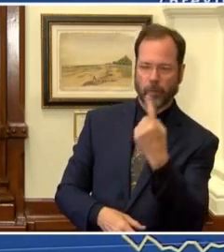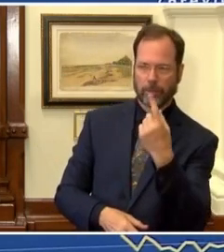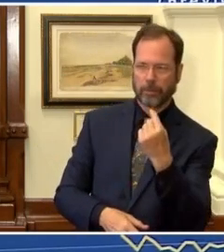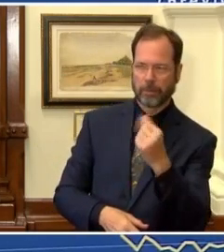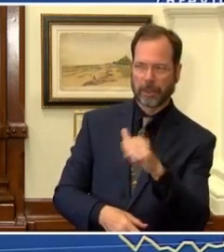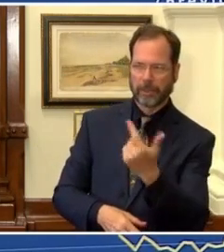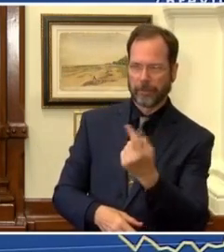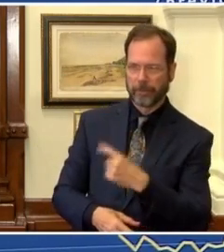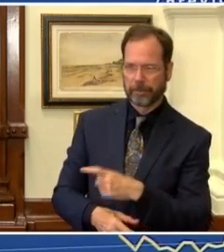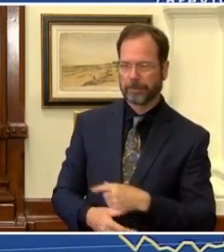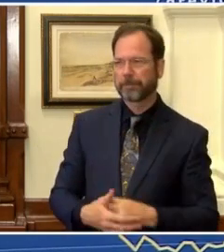RESPOND TO COVID-19.